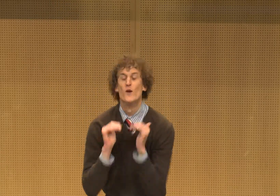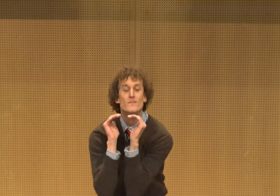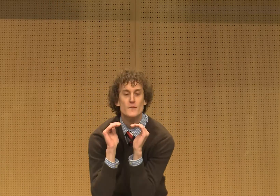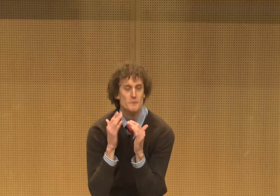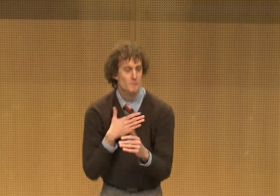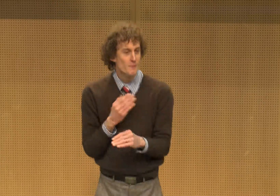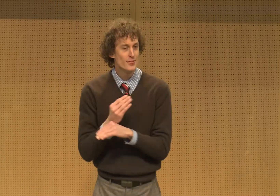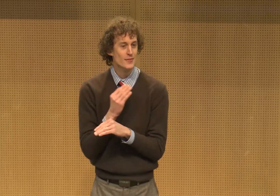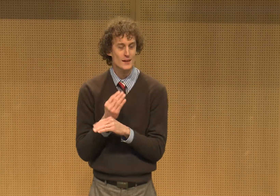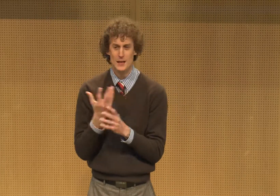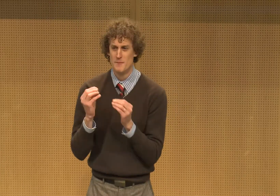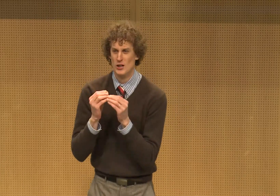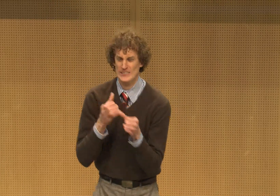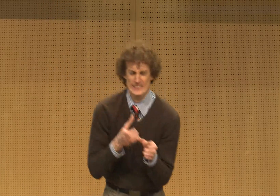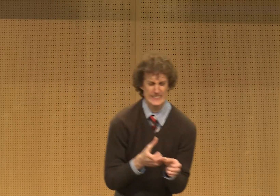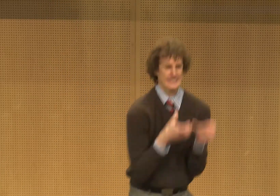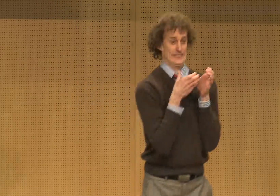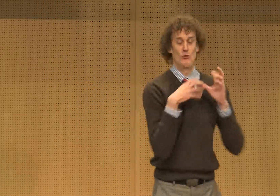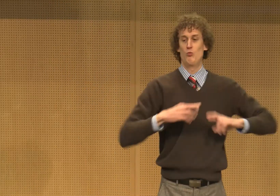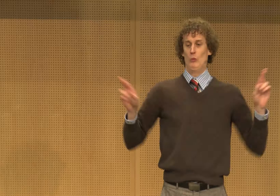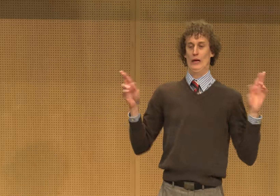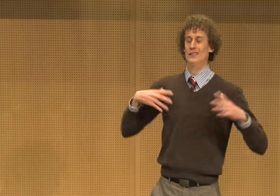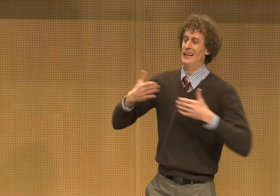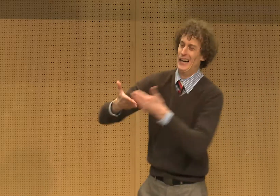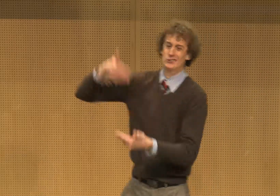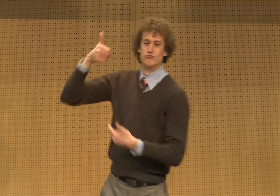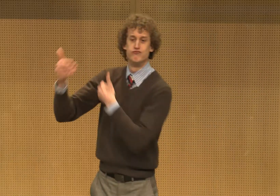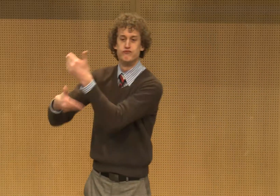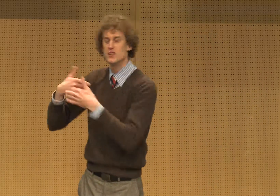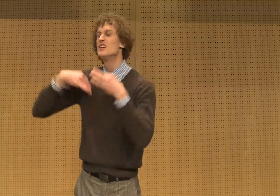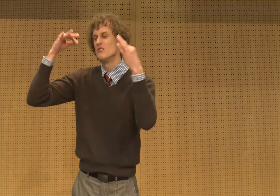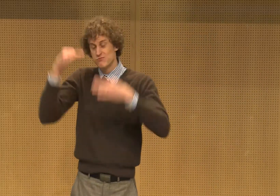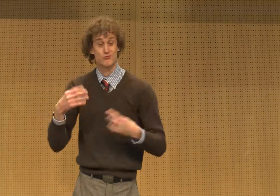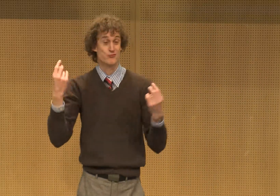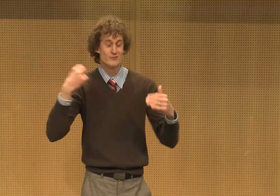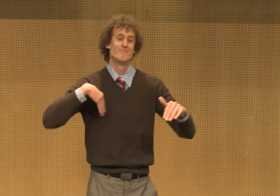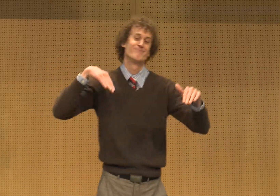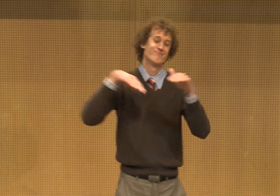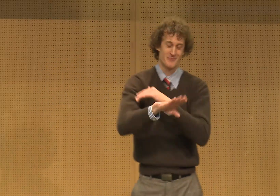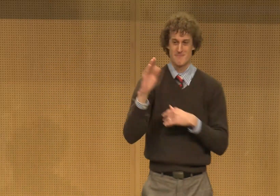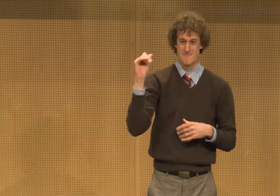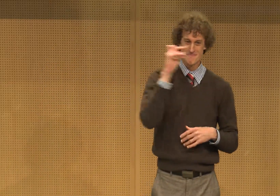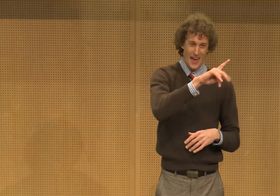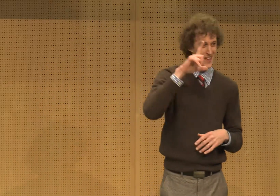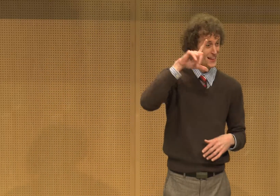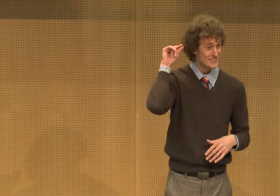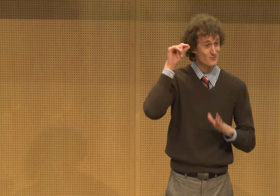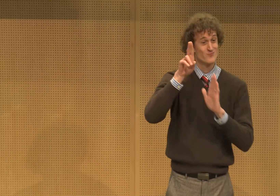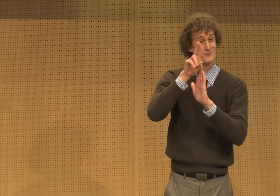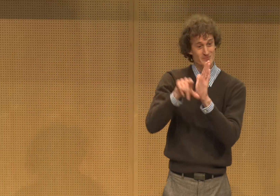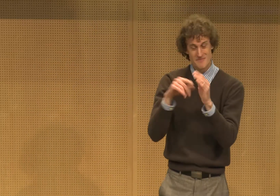So I decided if I was going to go with PhD-level work I needed to improve on the math skills